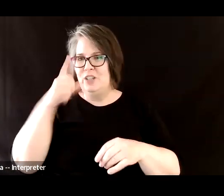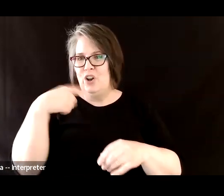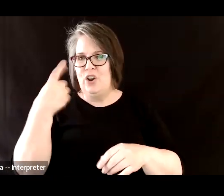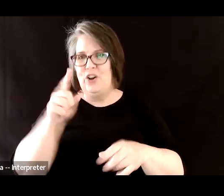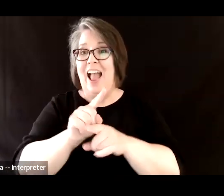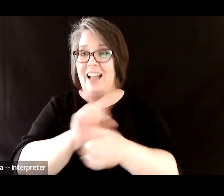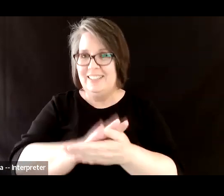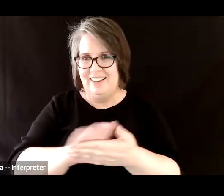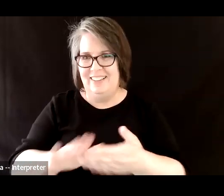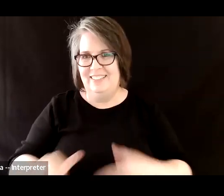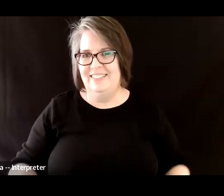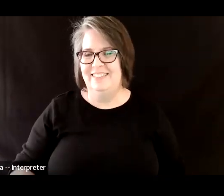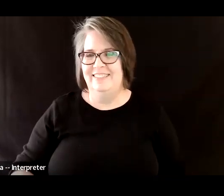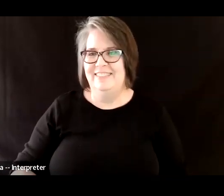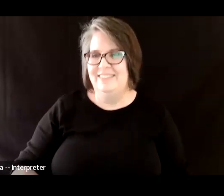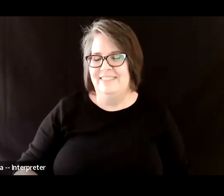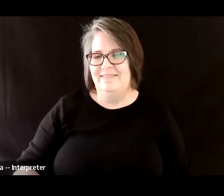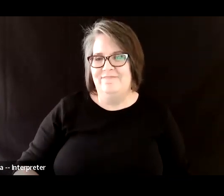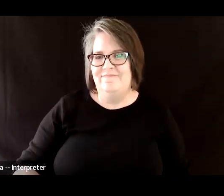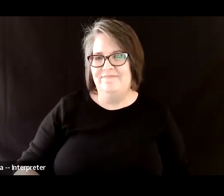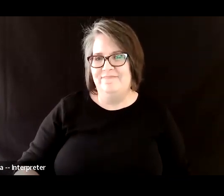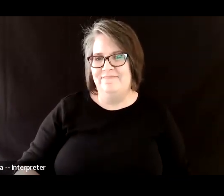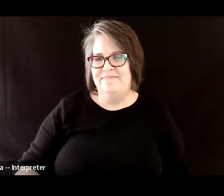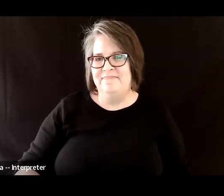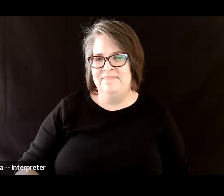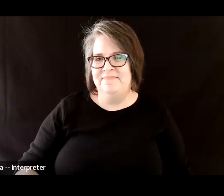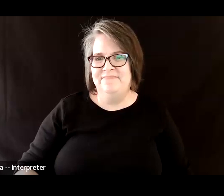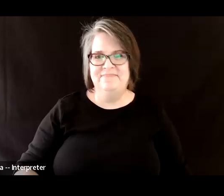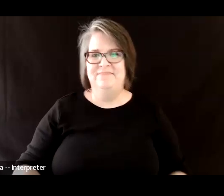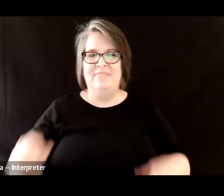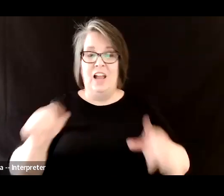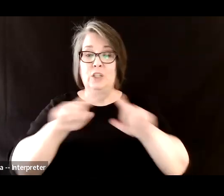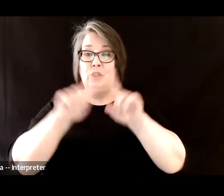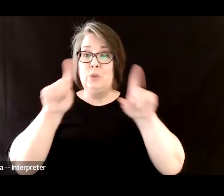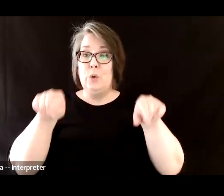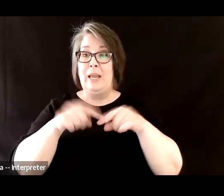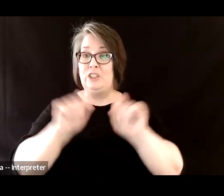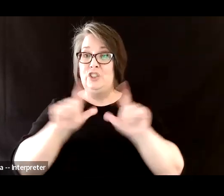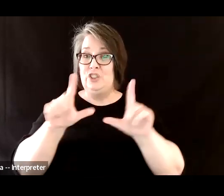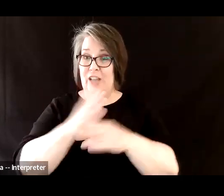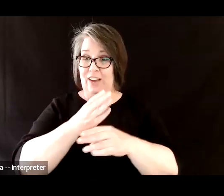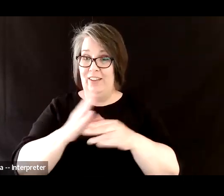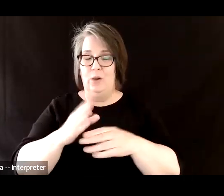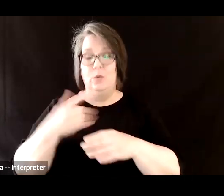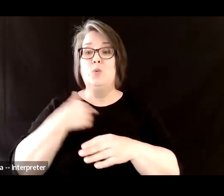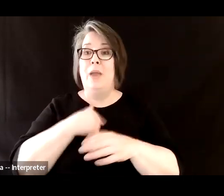clean. Screen-sharing. Which we have been doing an exorbitant amount of today.